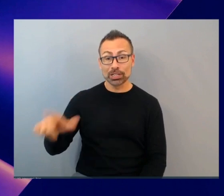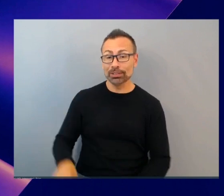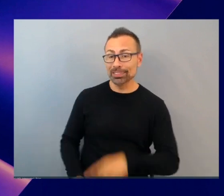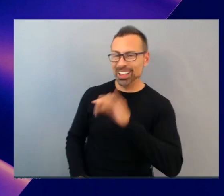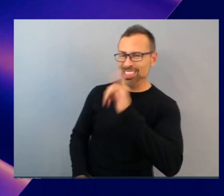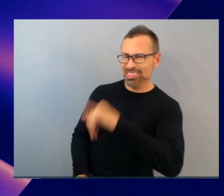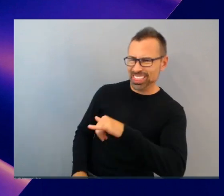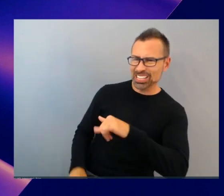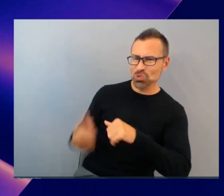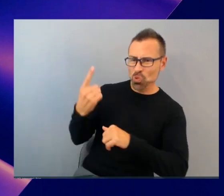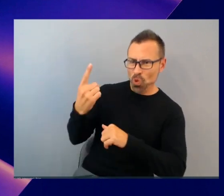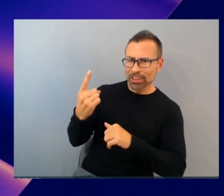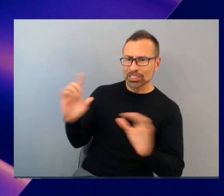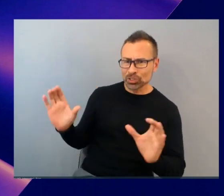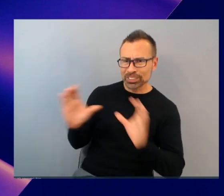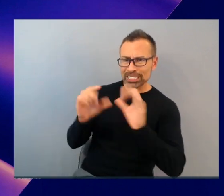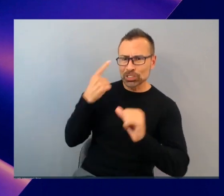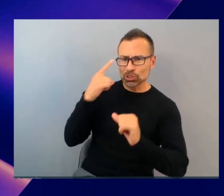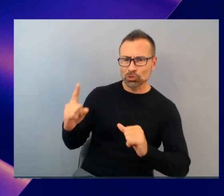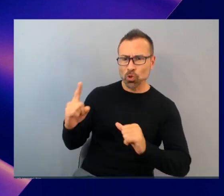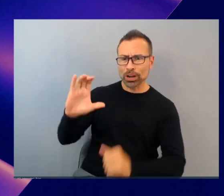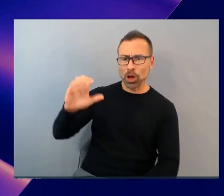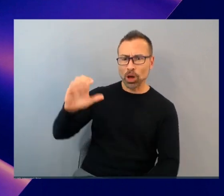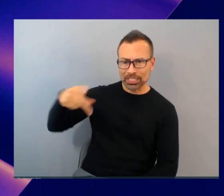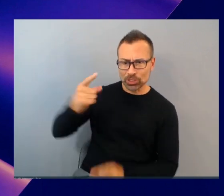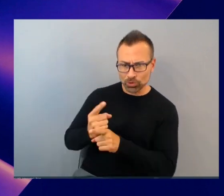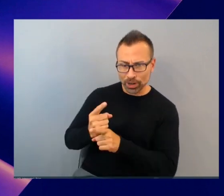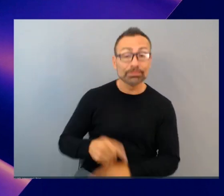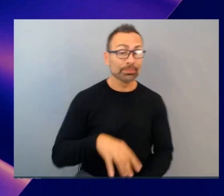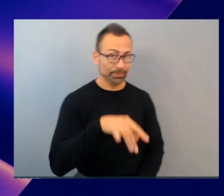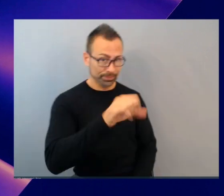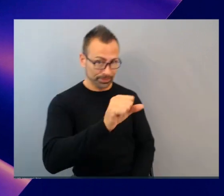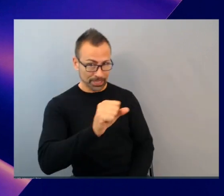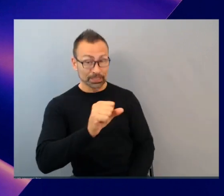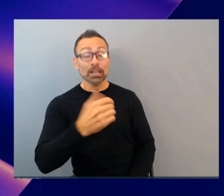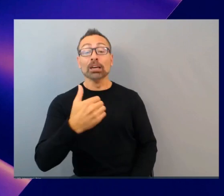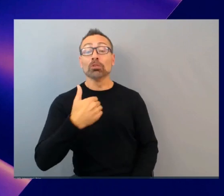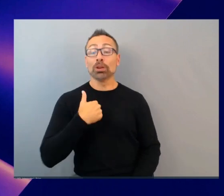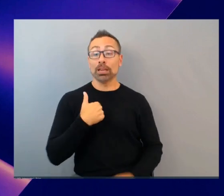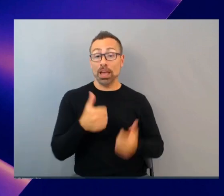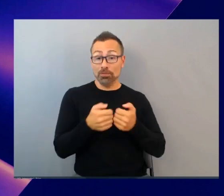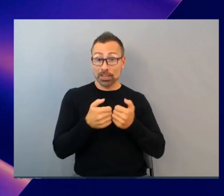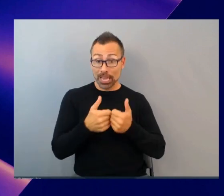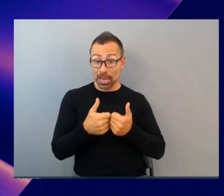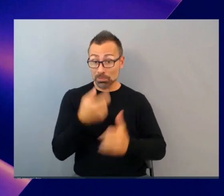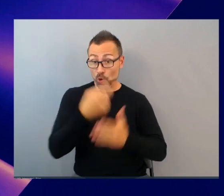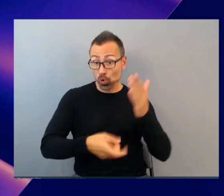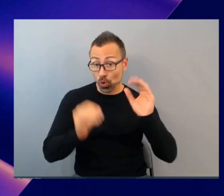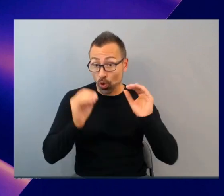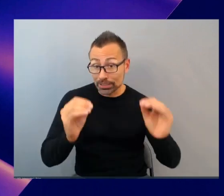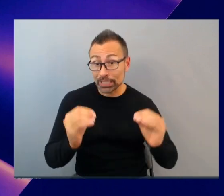It is, yeah. - Okay. So, there is a free version of the game where players can find on AWS Skill Builder.